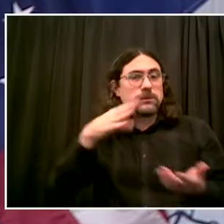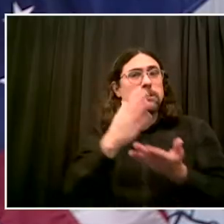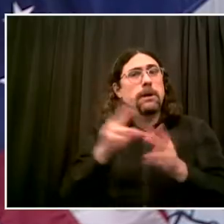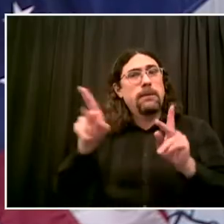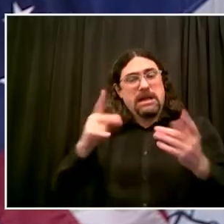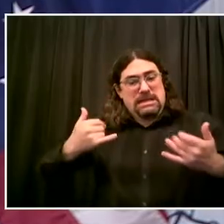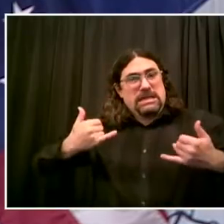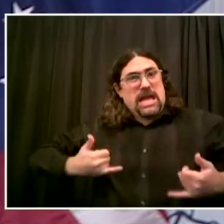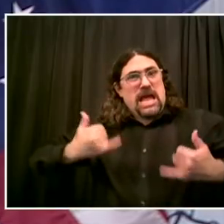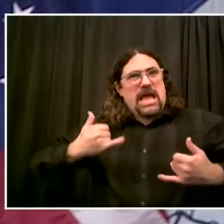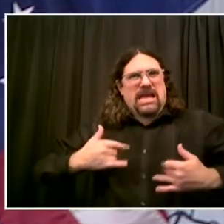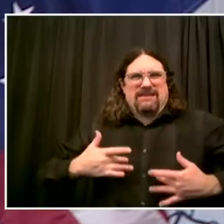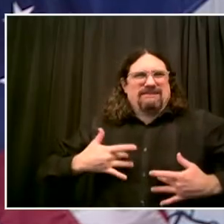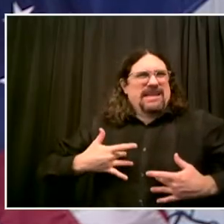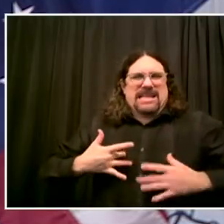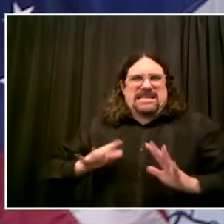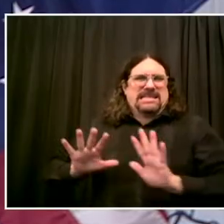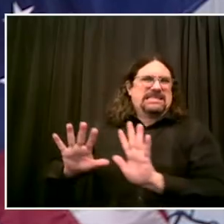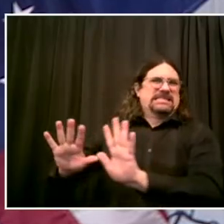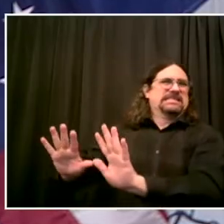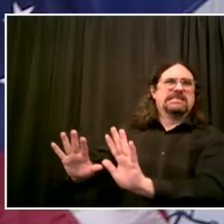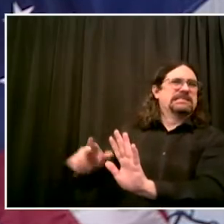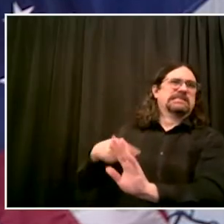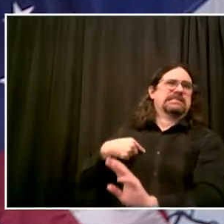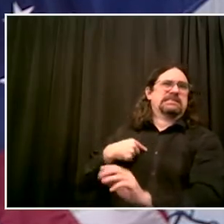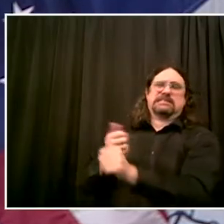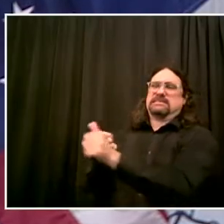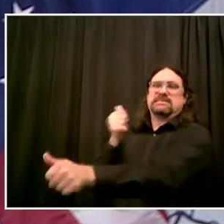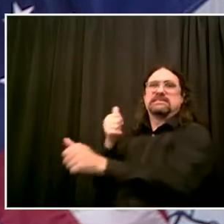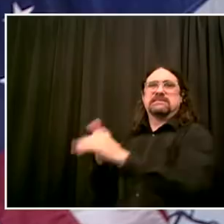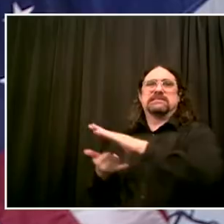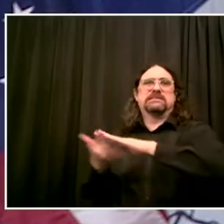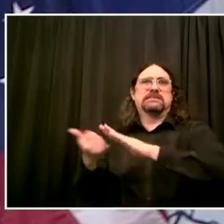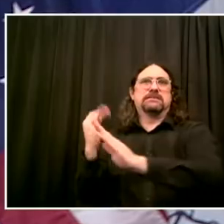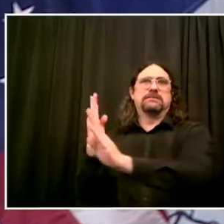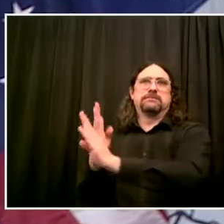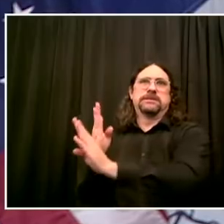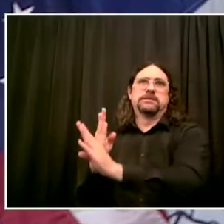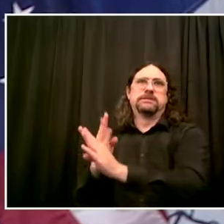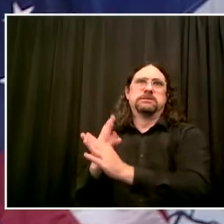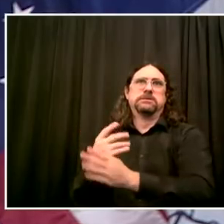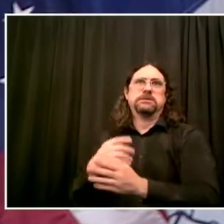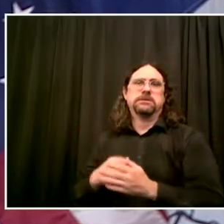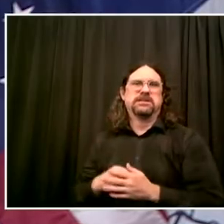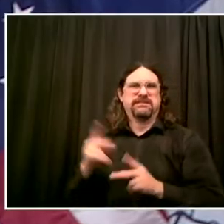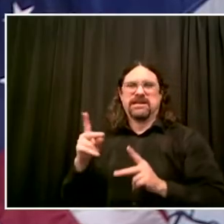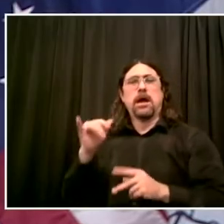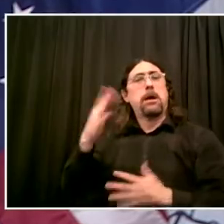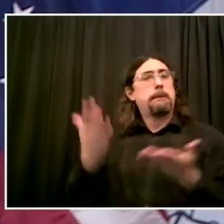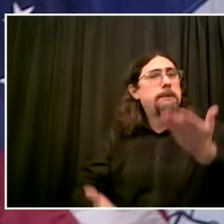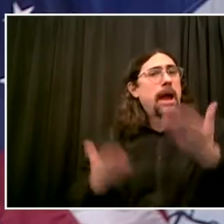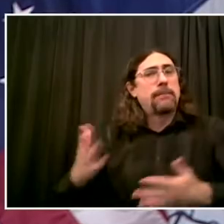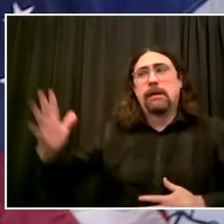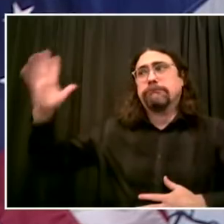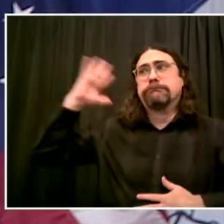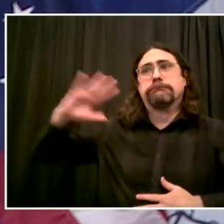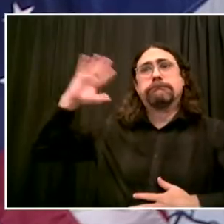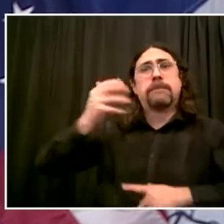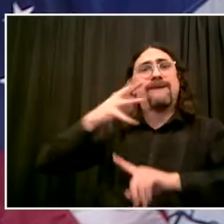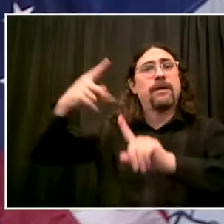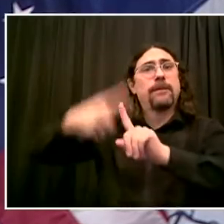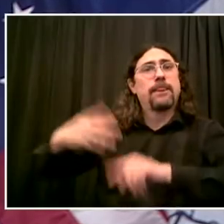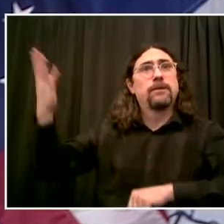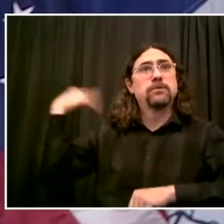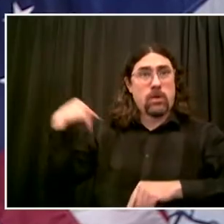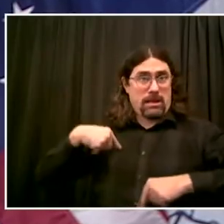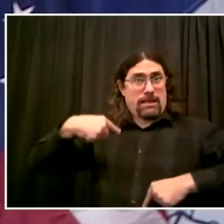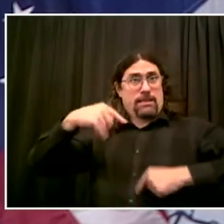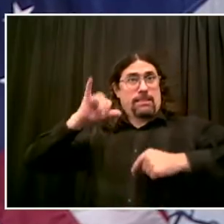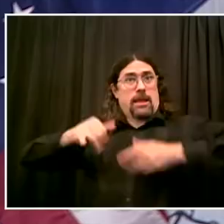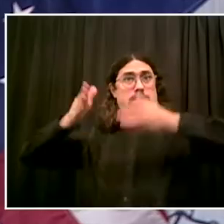CARS MORE IN HTE